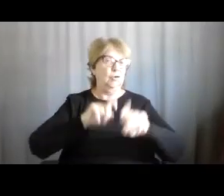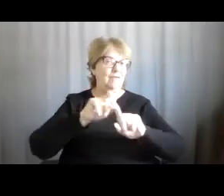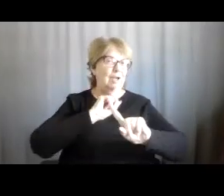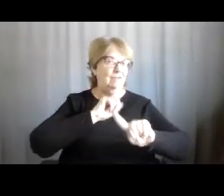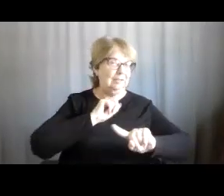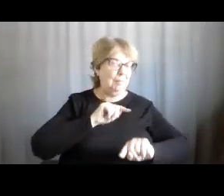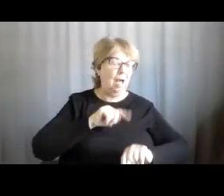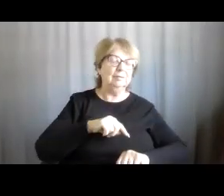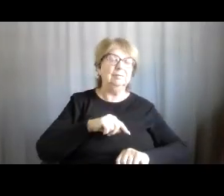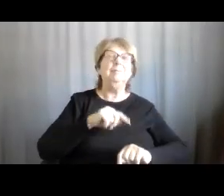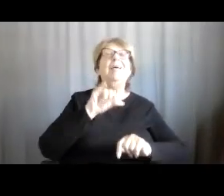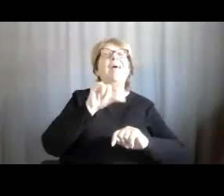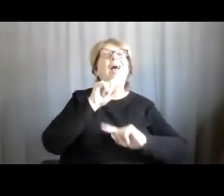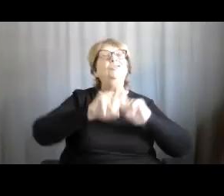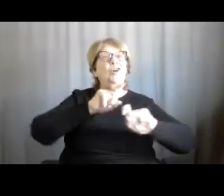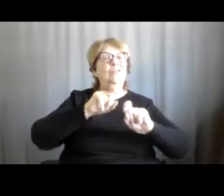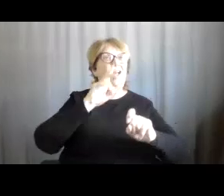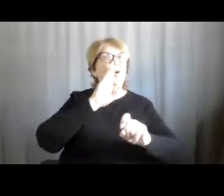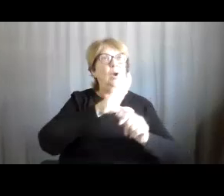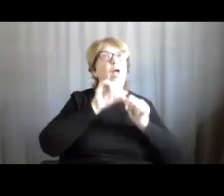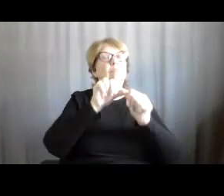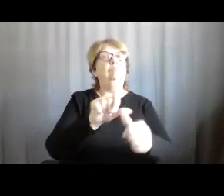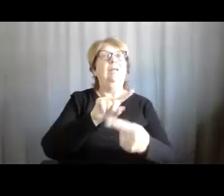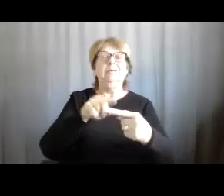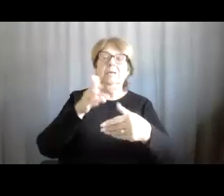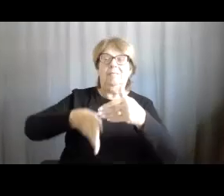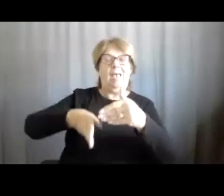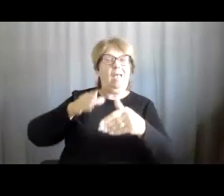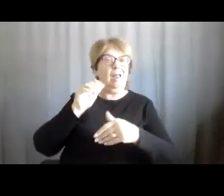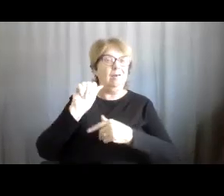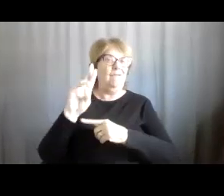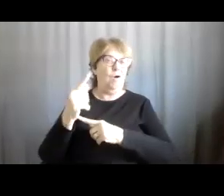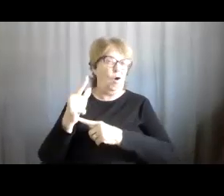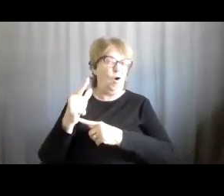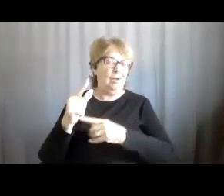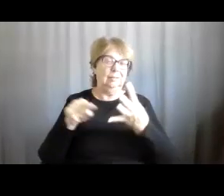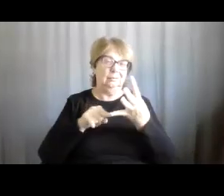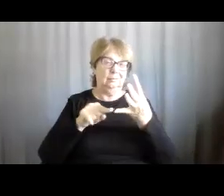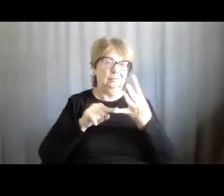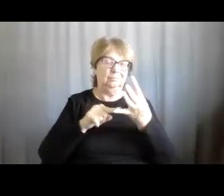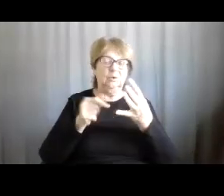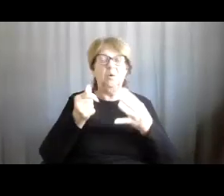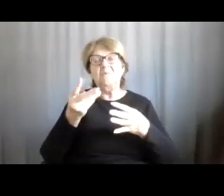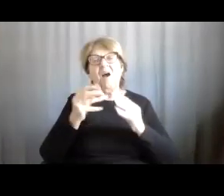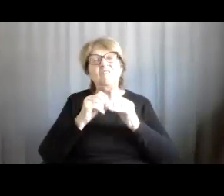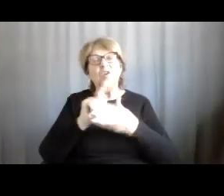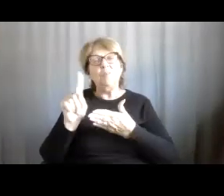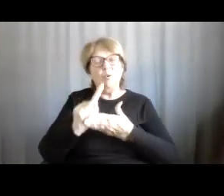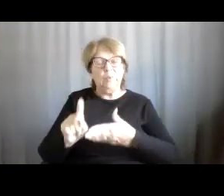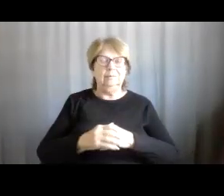until the end of August, so a couple more weeks after this workshop. [Roby Poche (DES)] When writing the document,